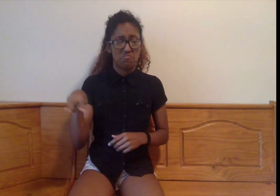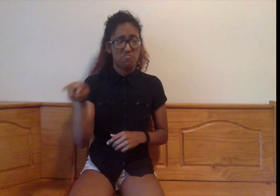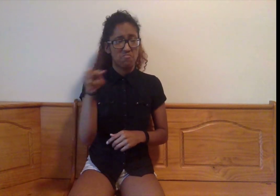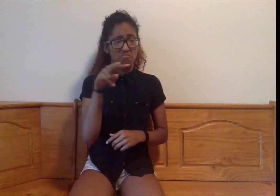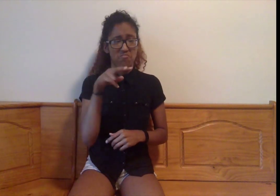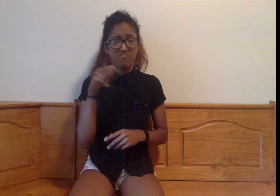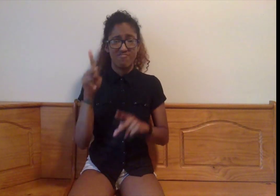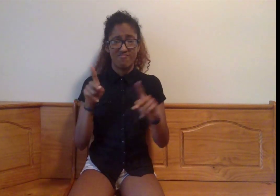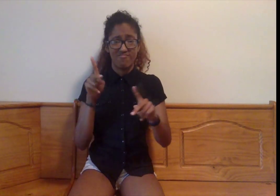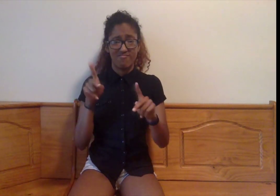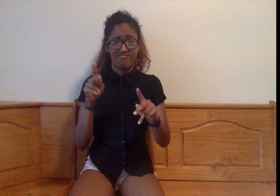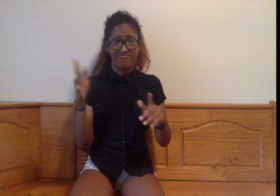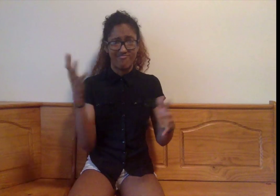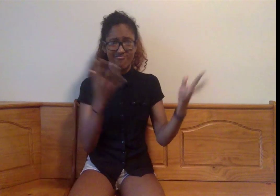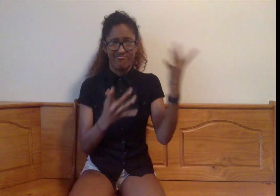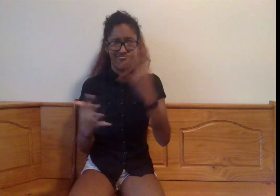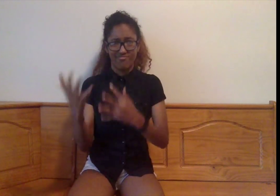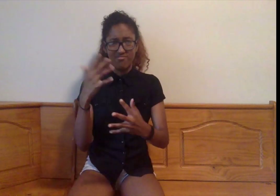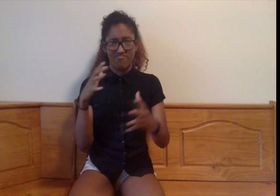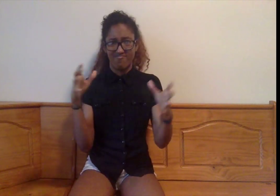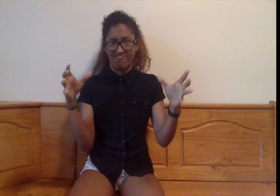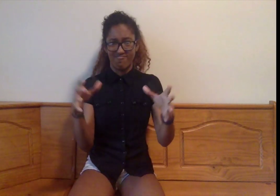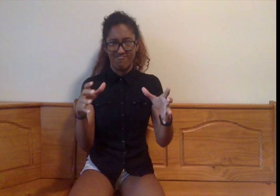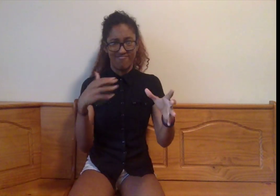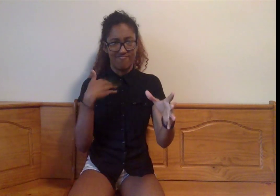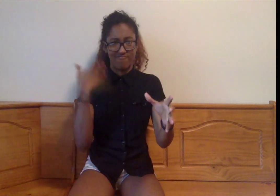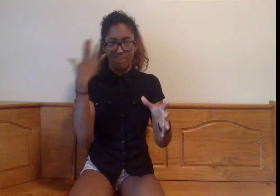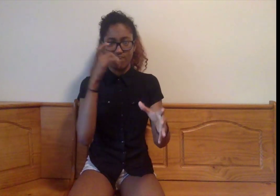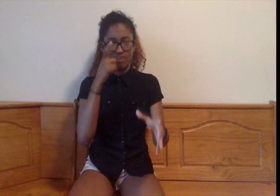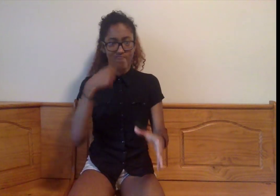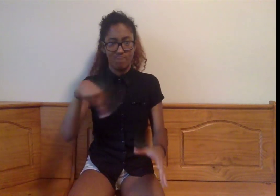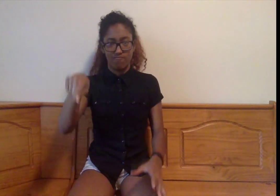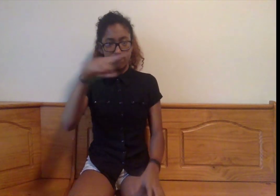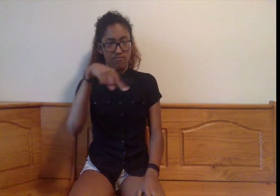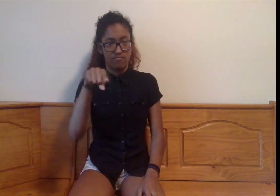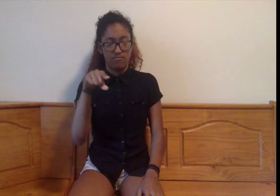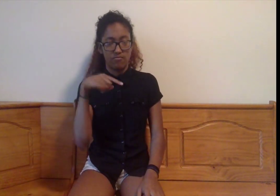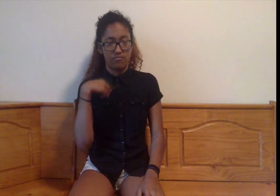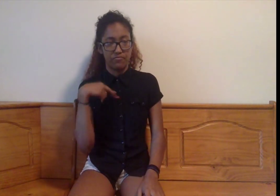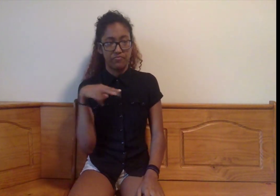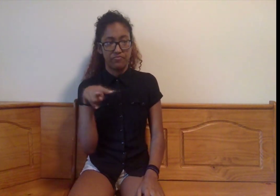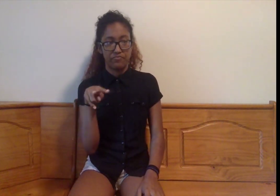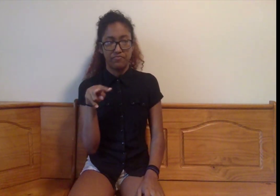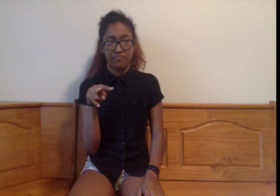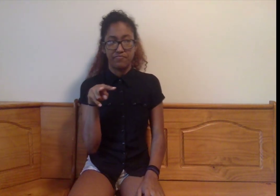I knew no one at this party.